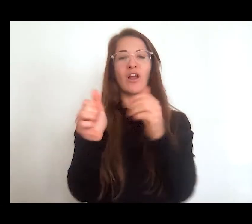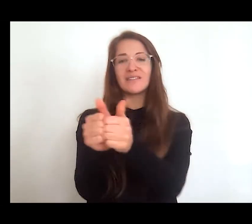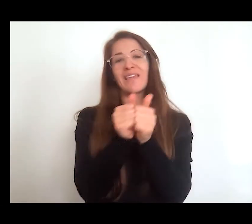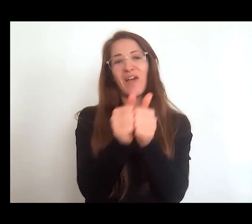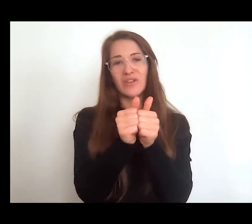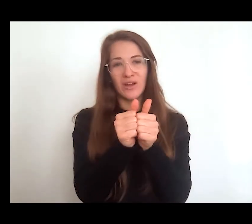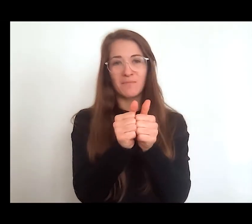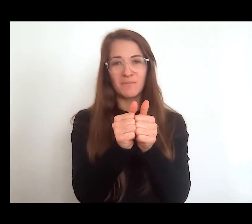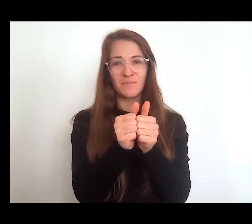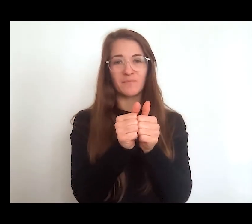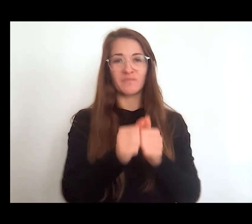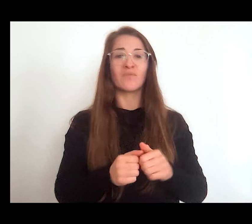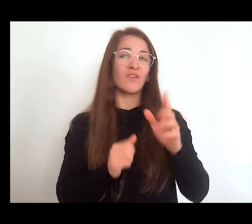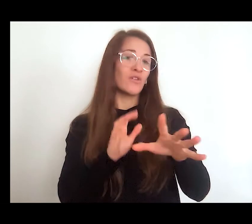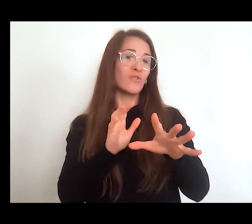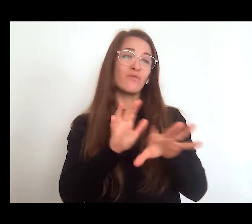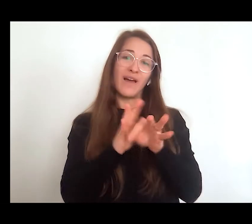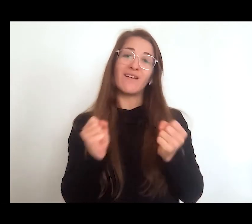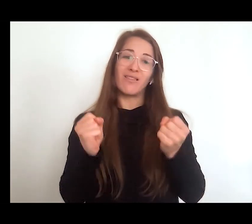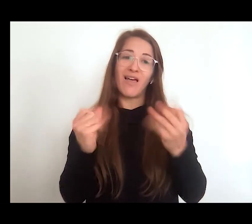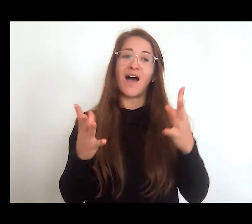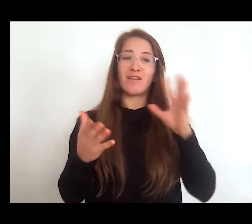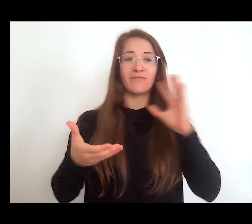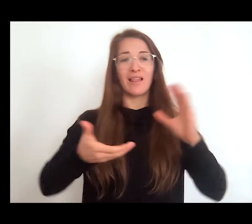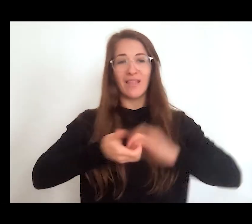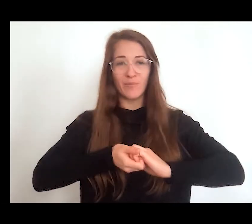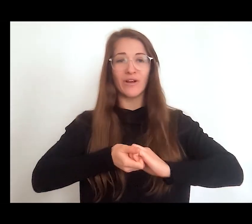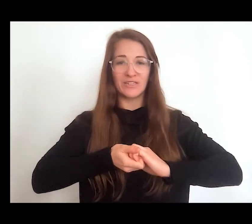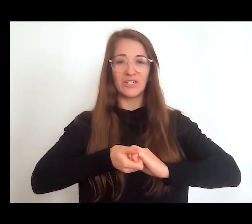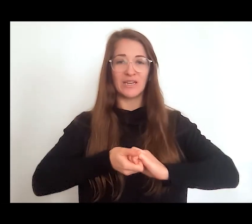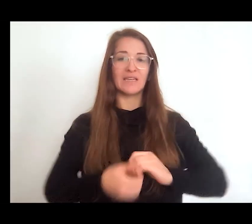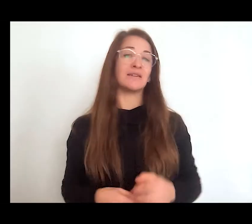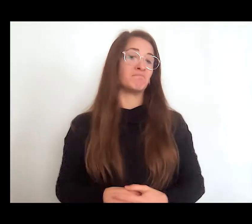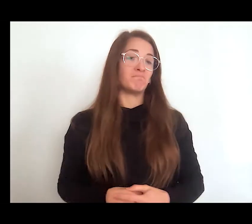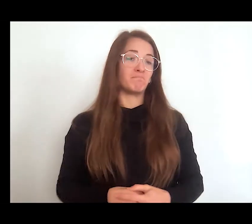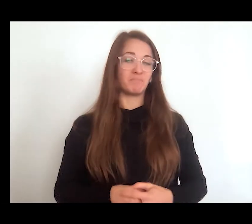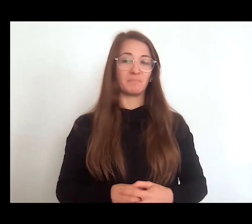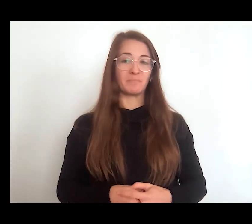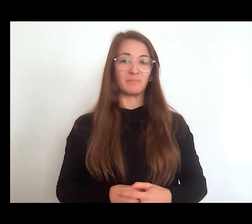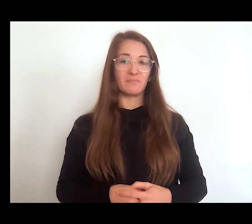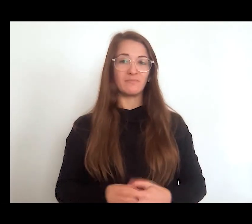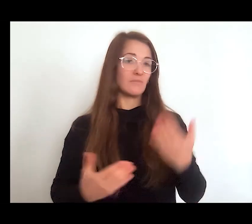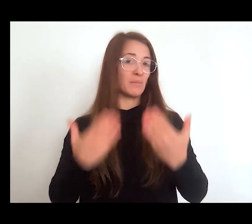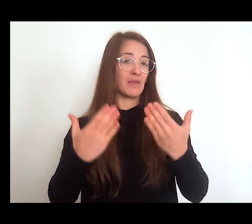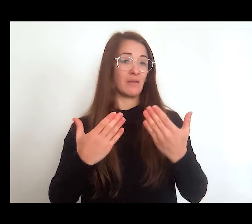WE ARE ALL JUST TOGETHER WORKING TOGETHER. SO YOU FIND COLLABORATION EVERYWHERE.